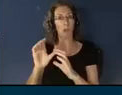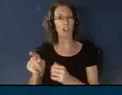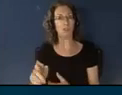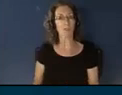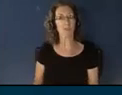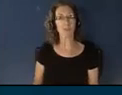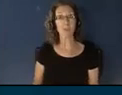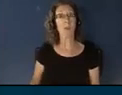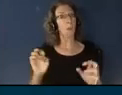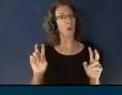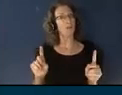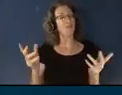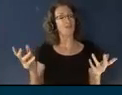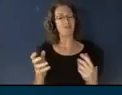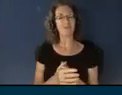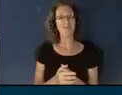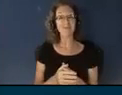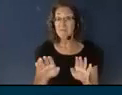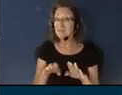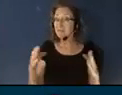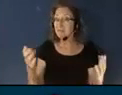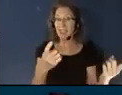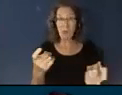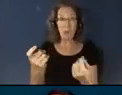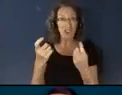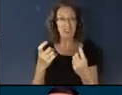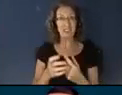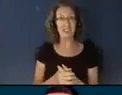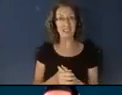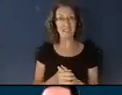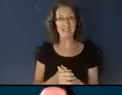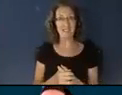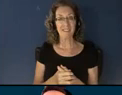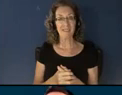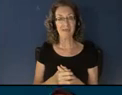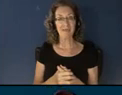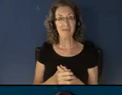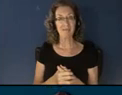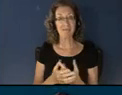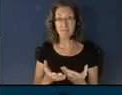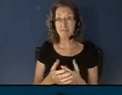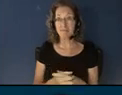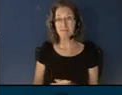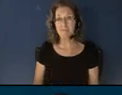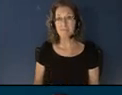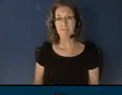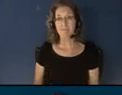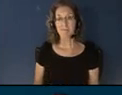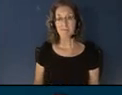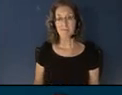Okay are there any questions about what I've presented so far?